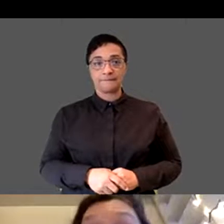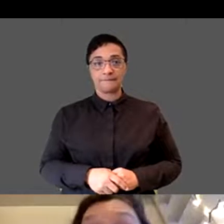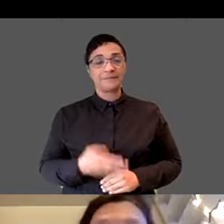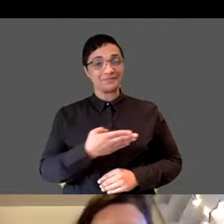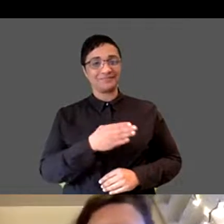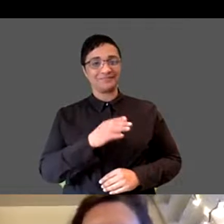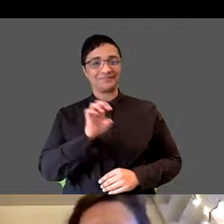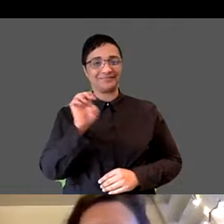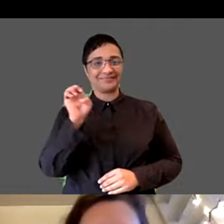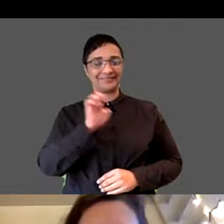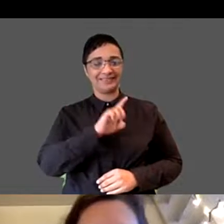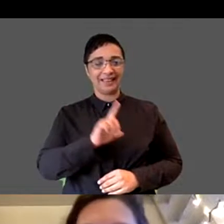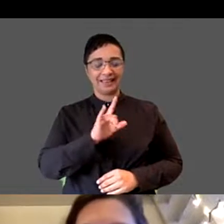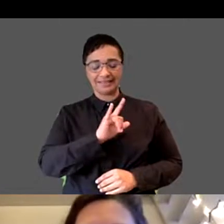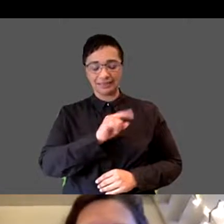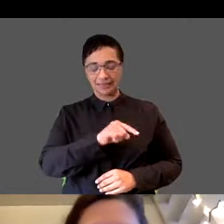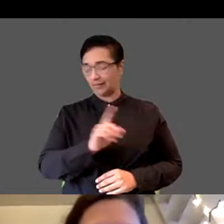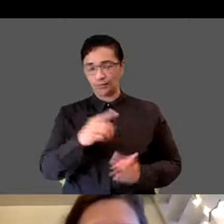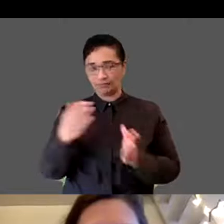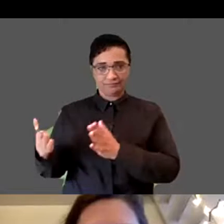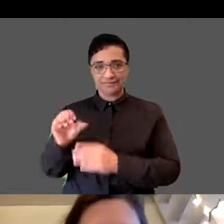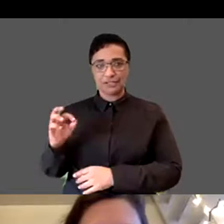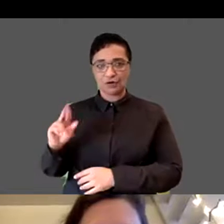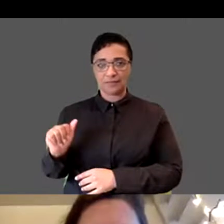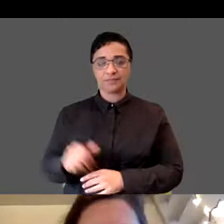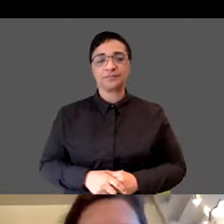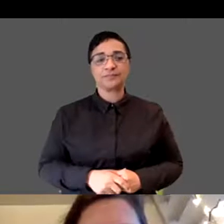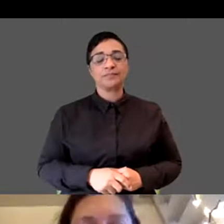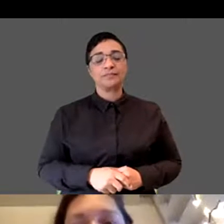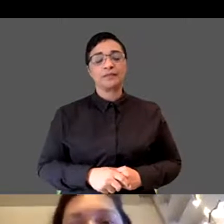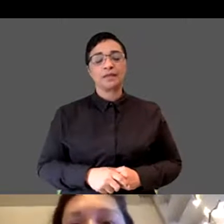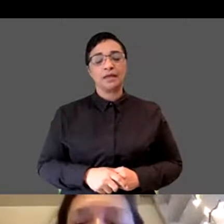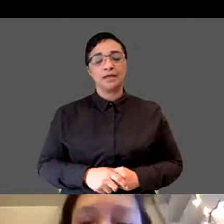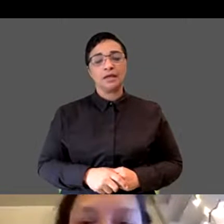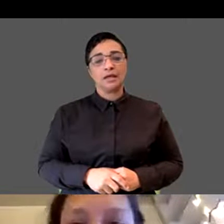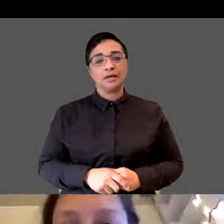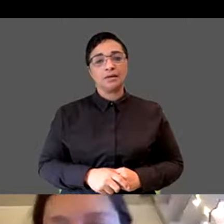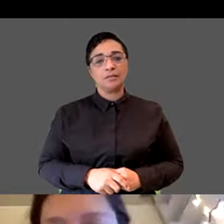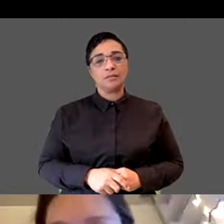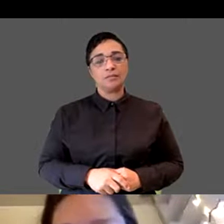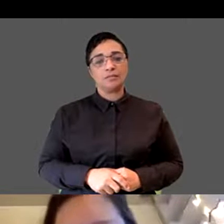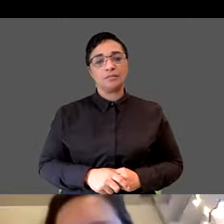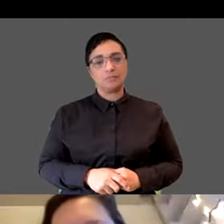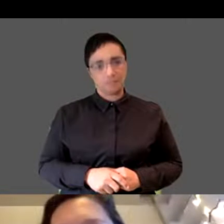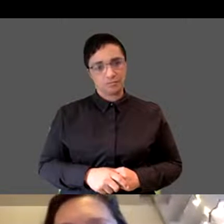I think I was going to add I think it could be immensely important because